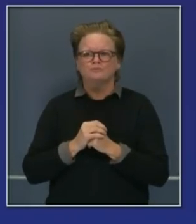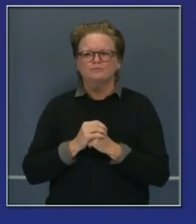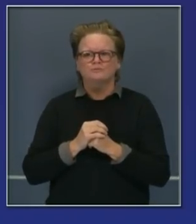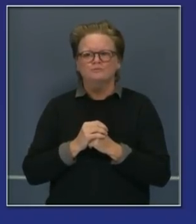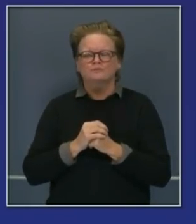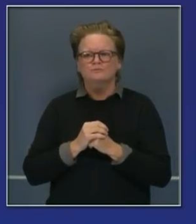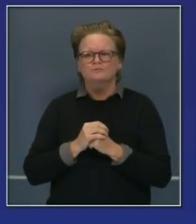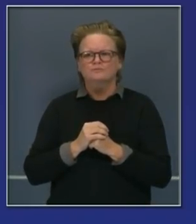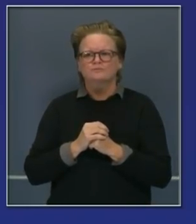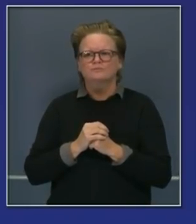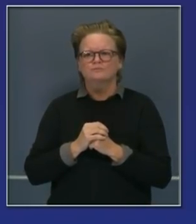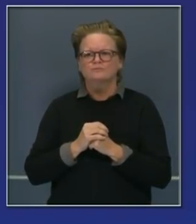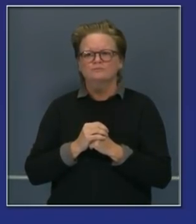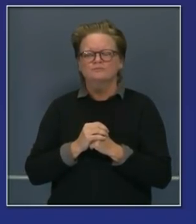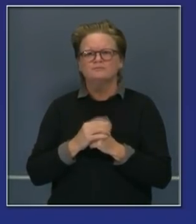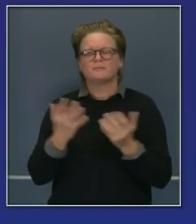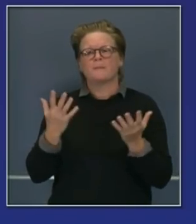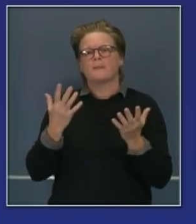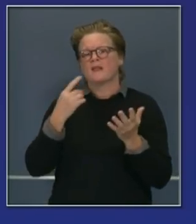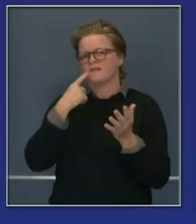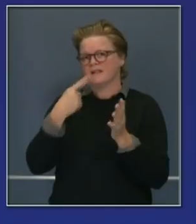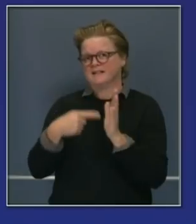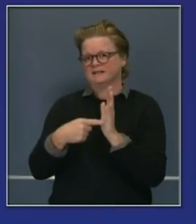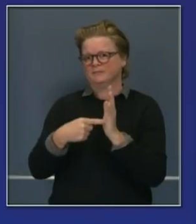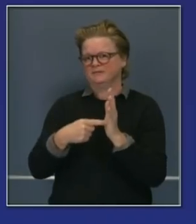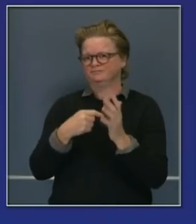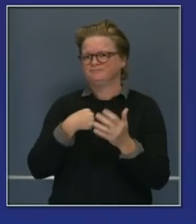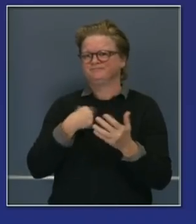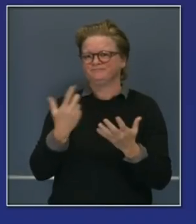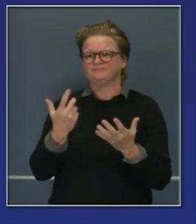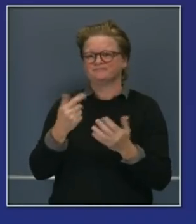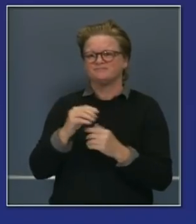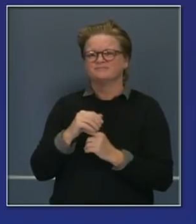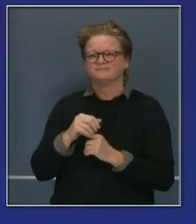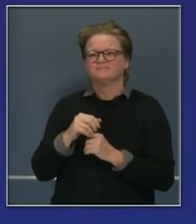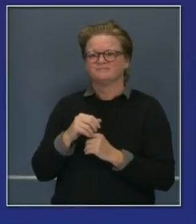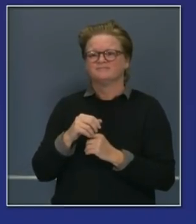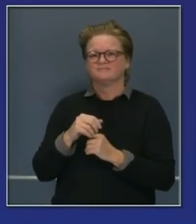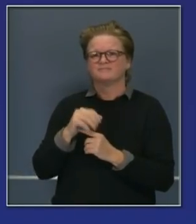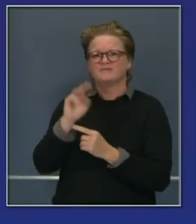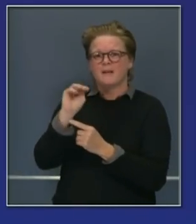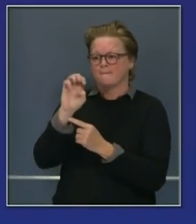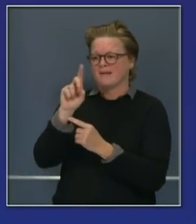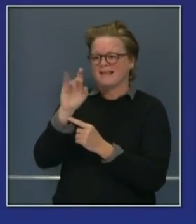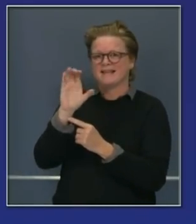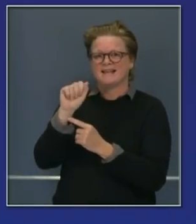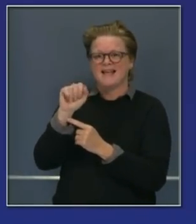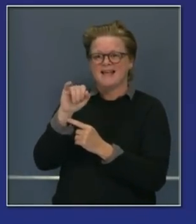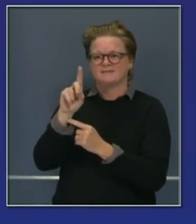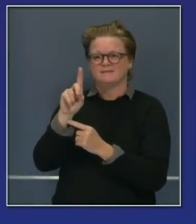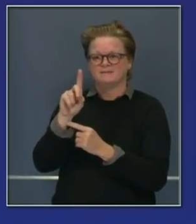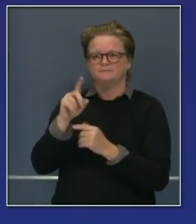PLANS IS ALSO A POTENTIAL IMPACT OF THIS DECISION. LET'S PUT IT IN MONETARY TERMS. LET'S PUT IT IN NUMERICAL TERMS.